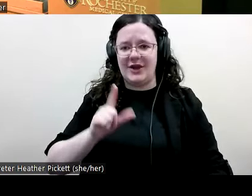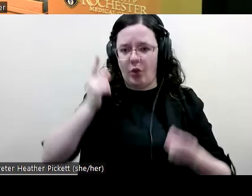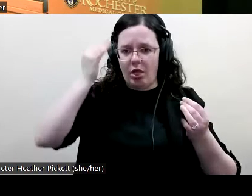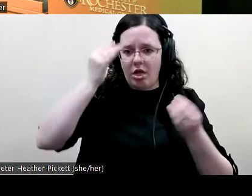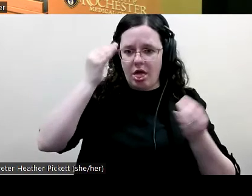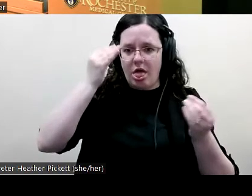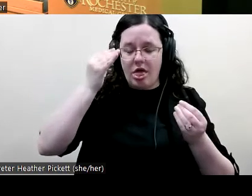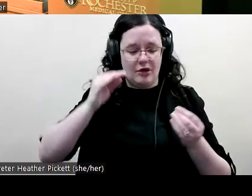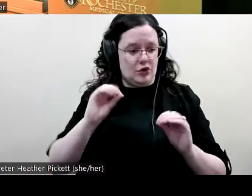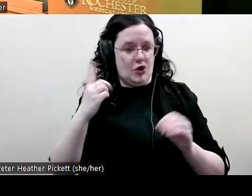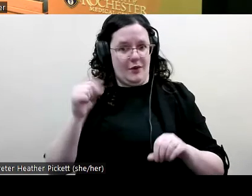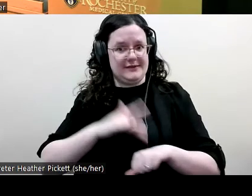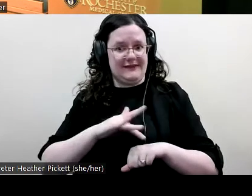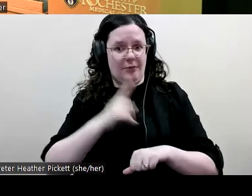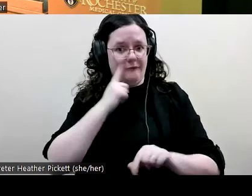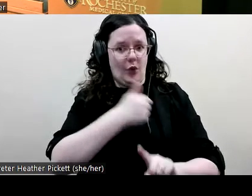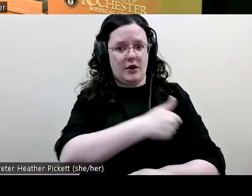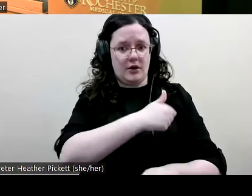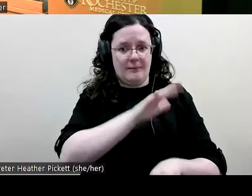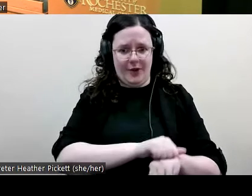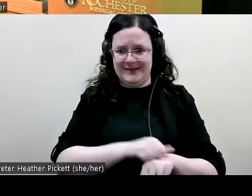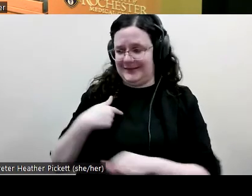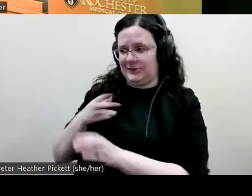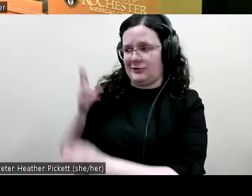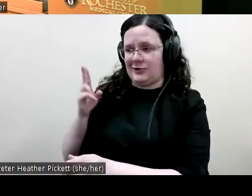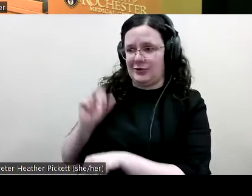and things that they need and then they're often paying for things it might be that you're paying